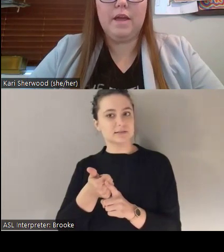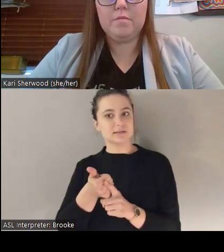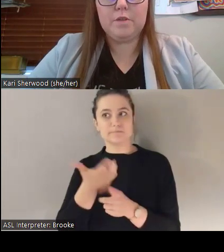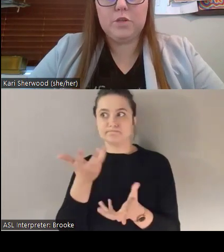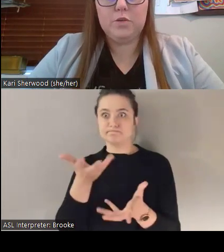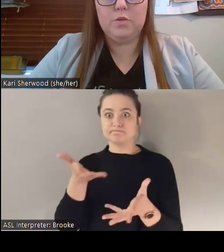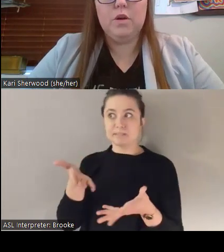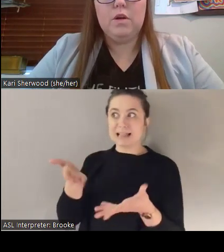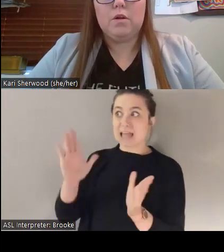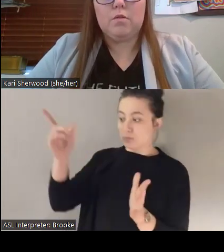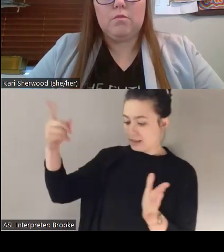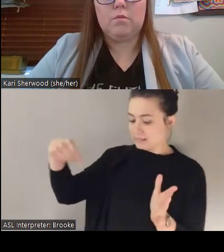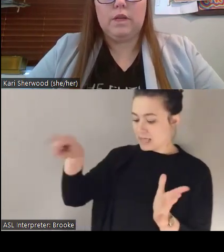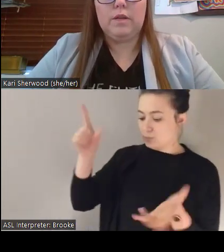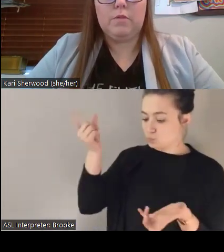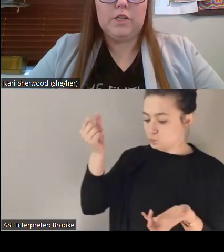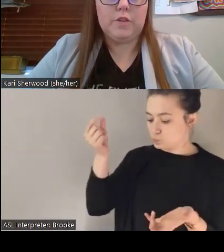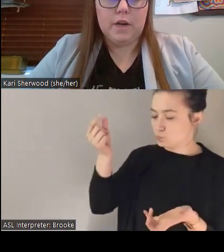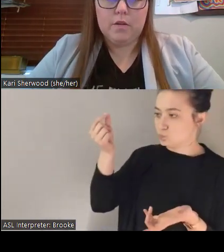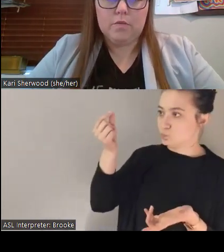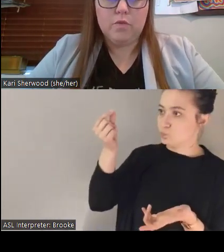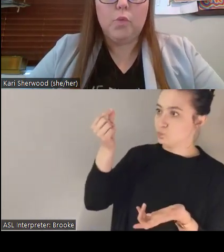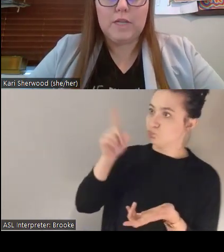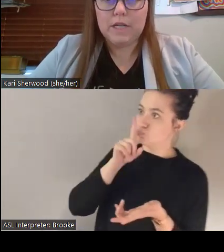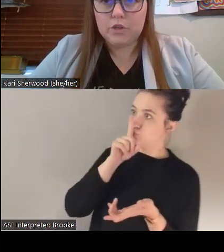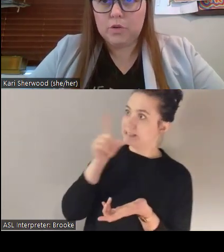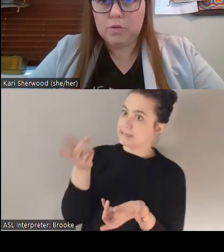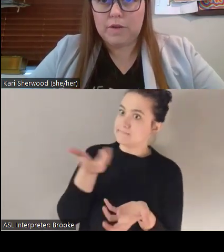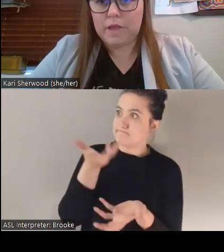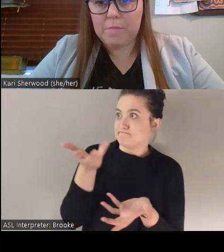them to really reach their full potential, whatever